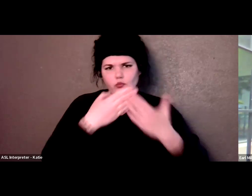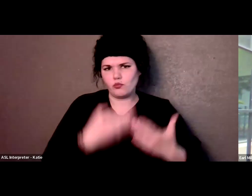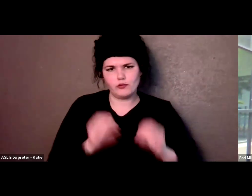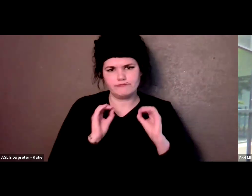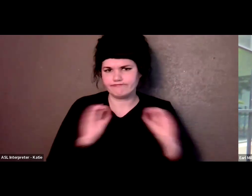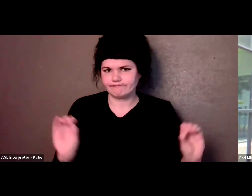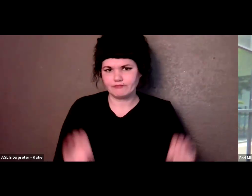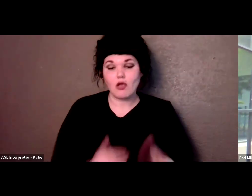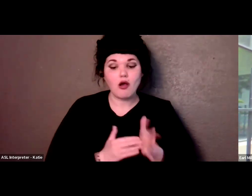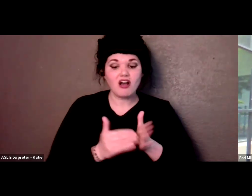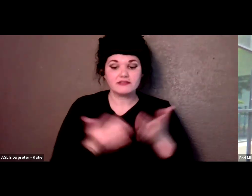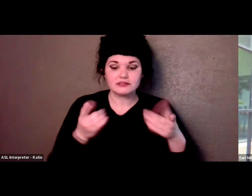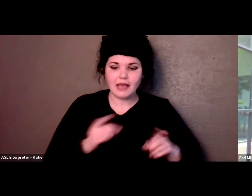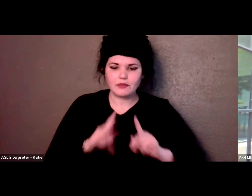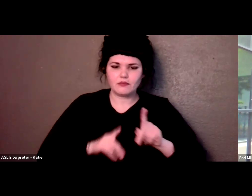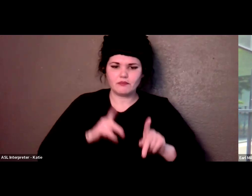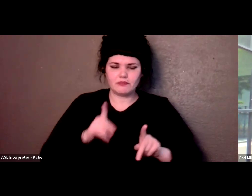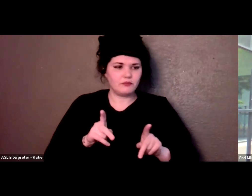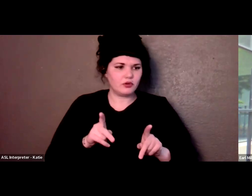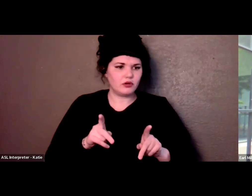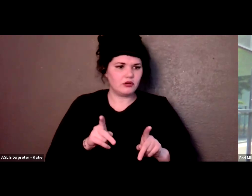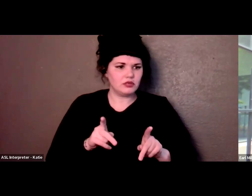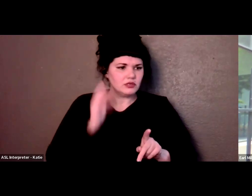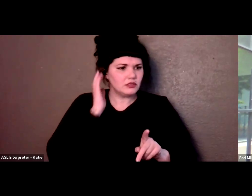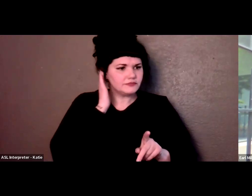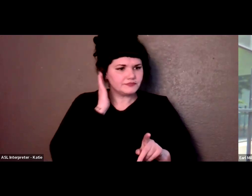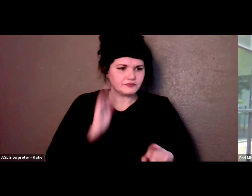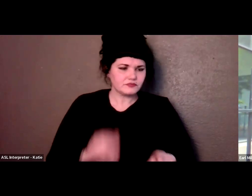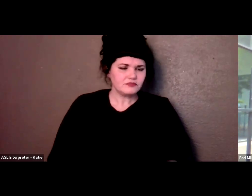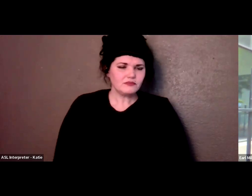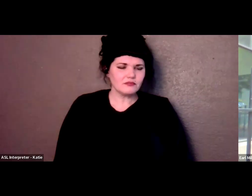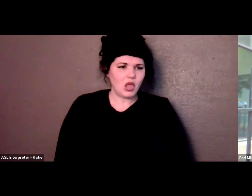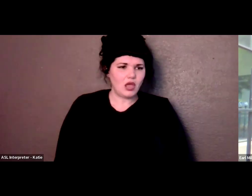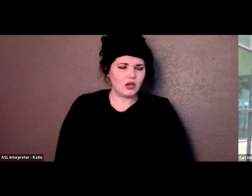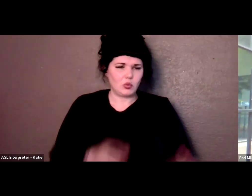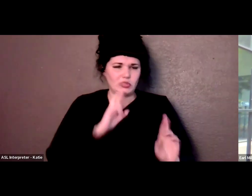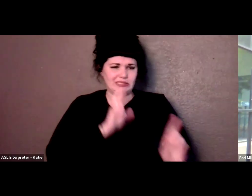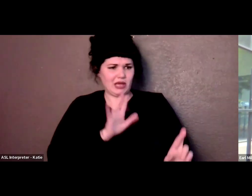folks are traumatized by the response to those feelings, as opposed to the actual feelings